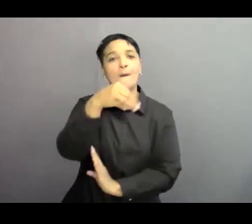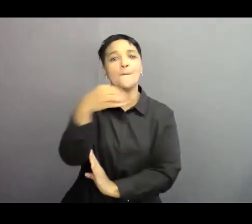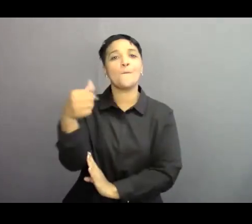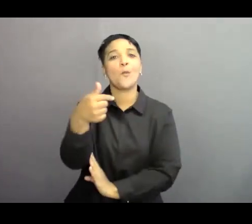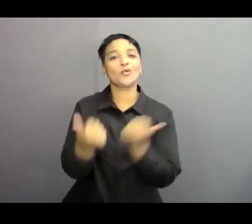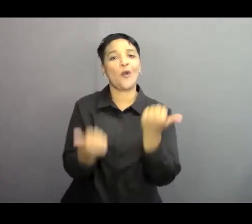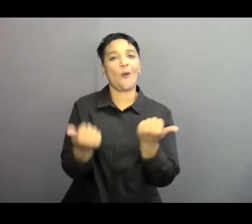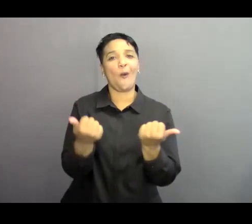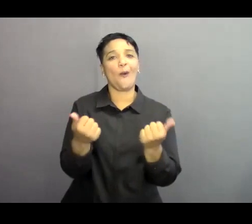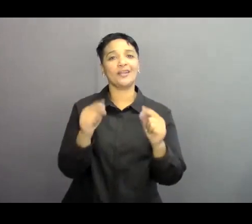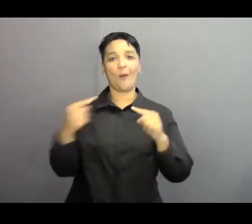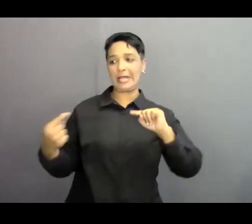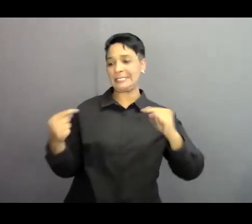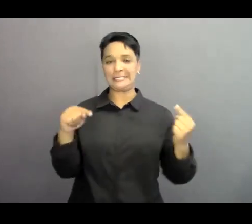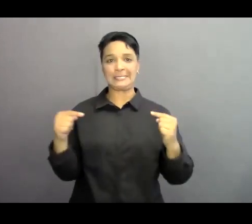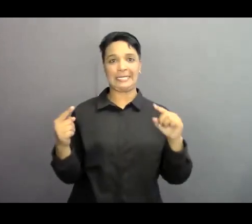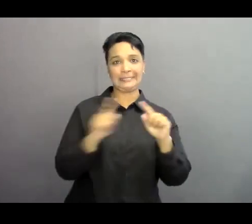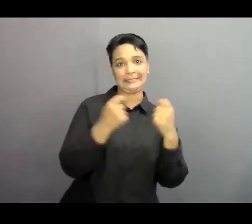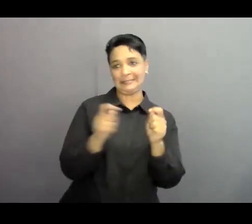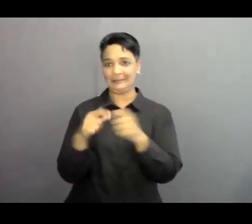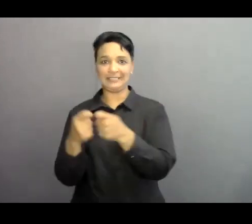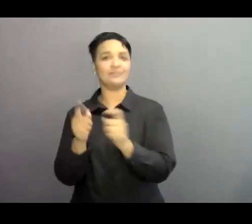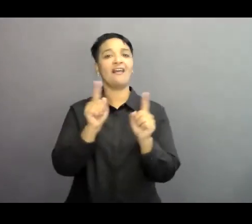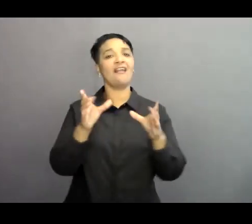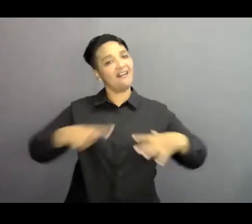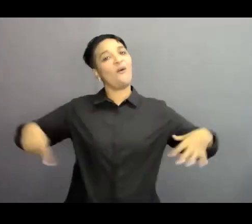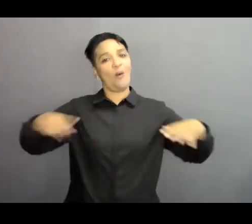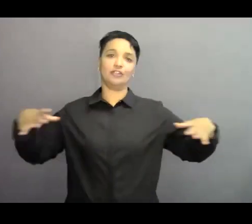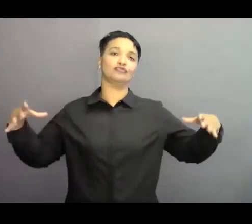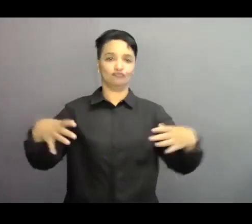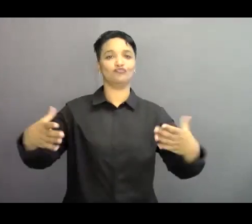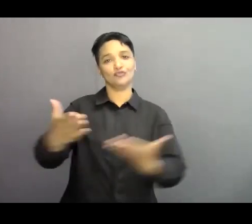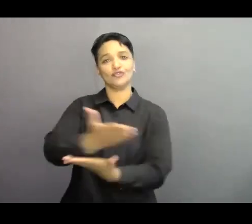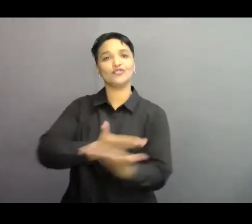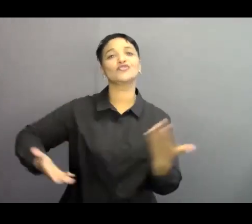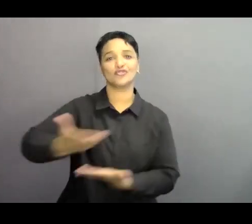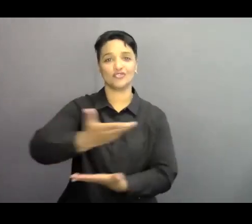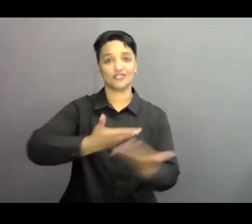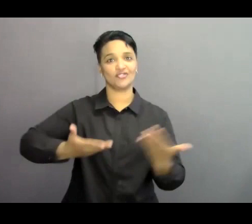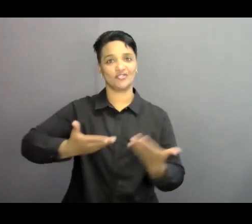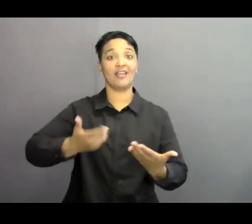All of the teams need to collaborate and share and we've planned that will happen throughout the